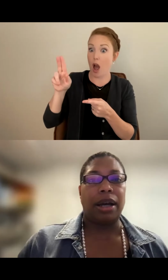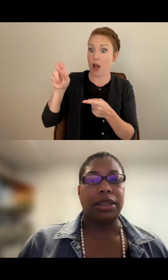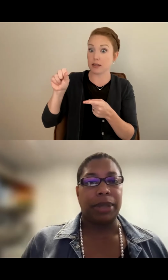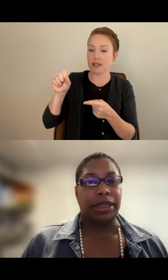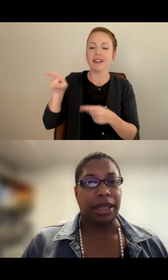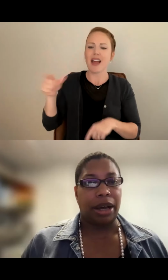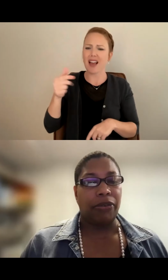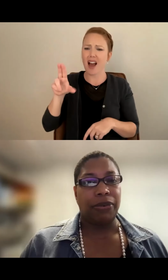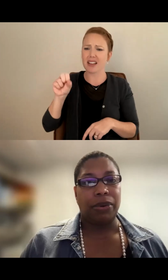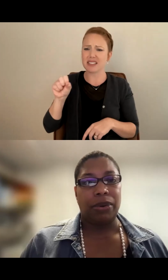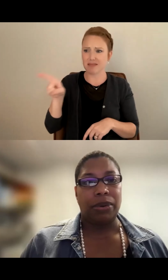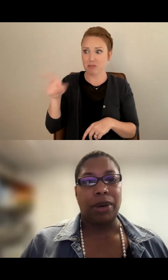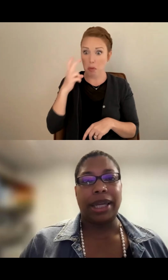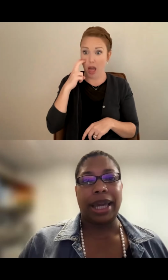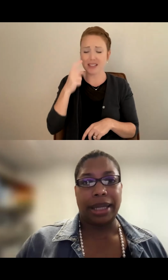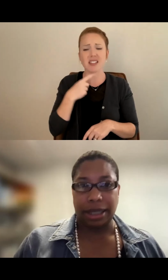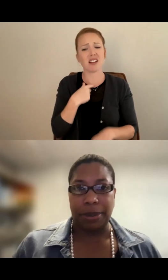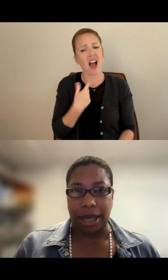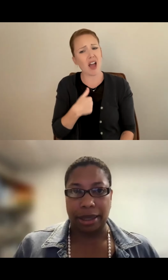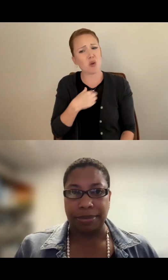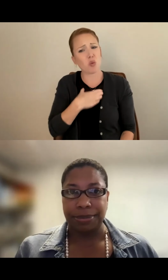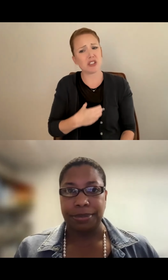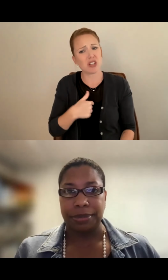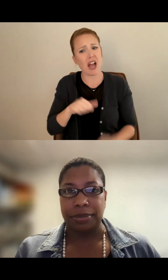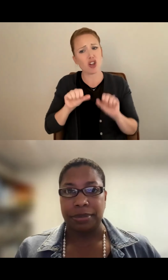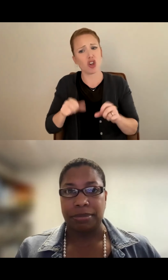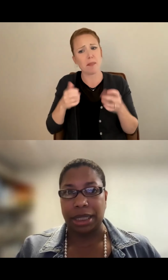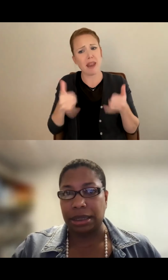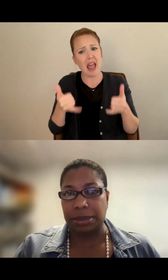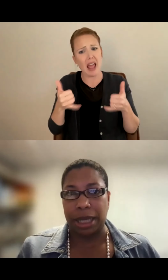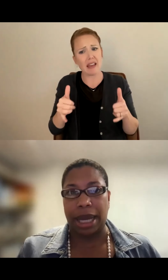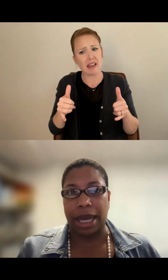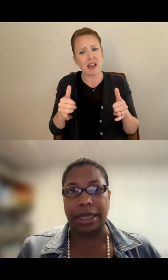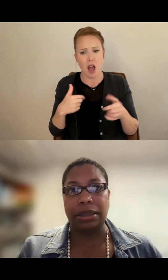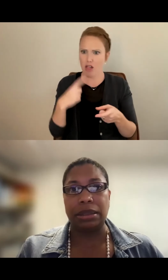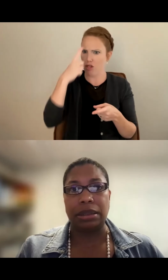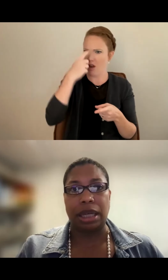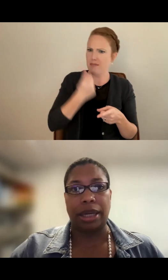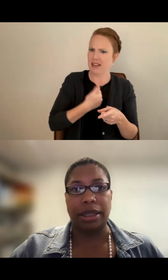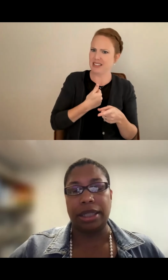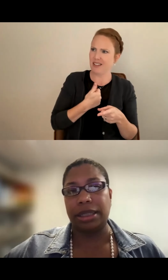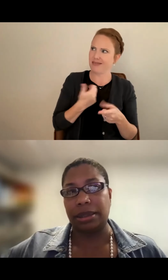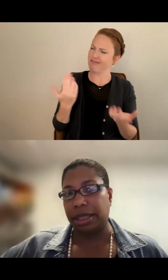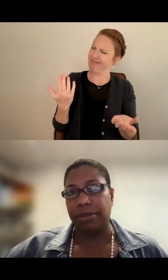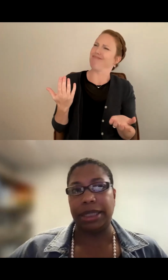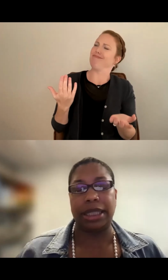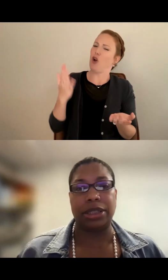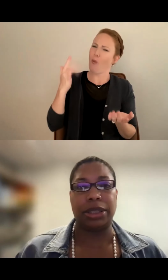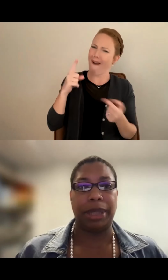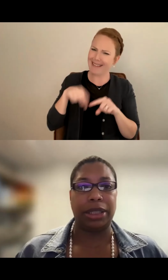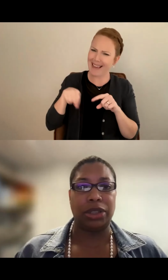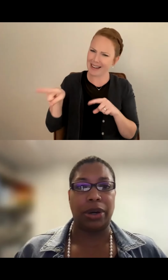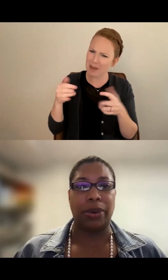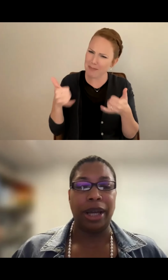I thought to myself, why can't he play? Because he's blind? It didn't make sense to me.